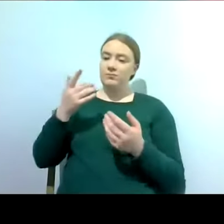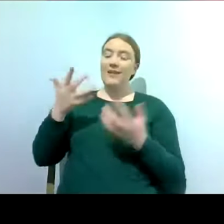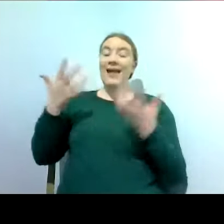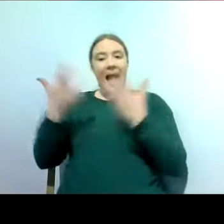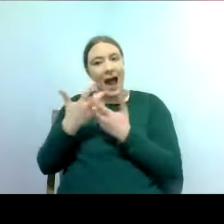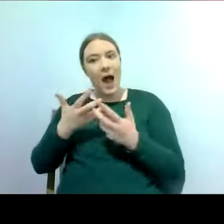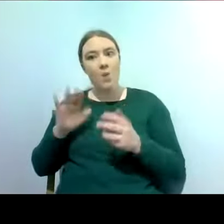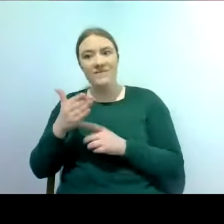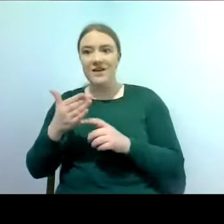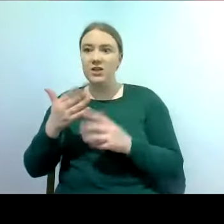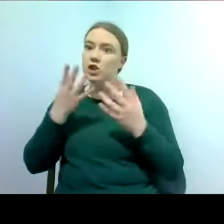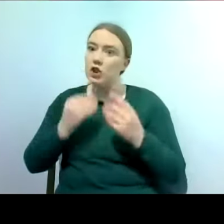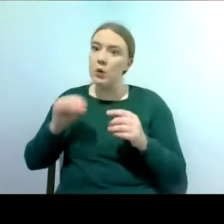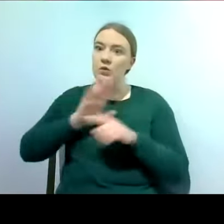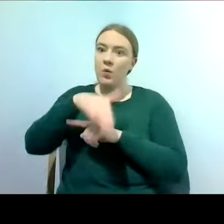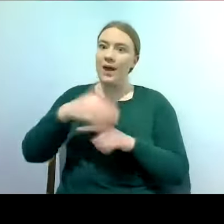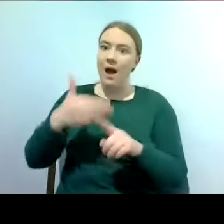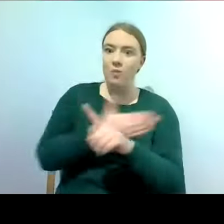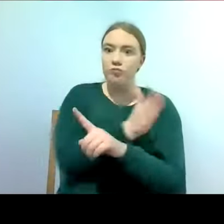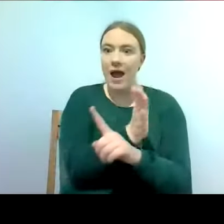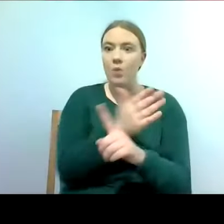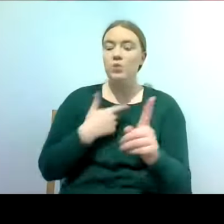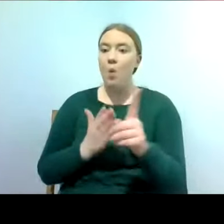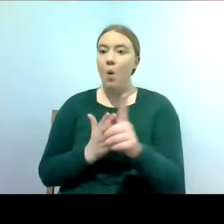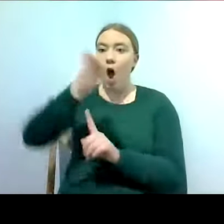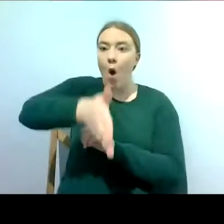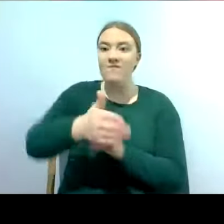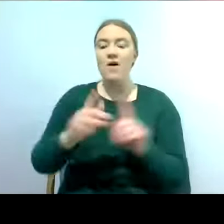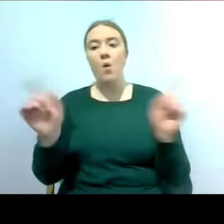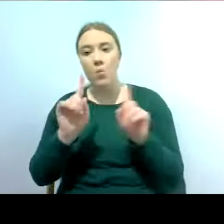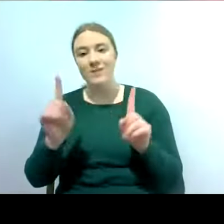and then we followed up and looked at how passage changed after a partial removal